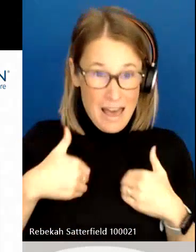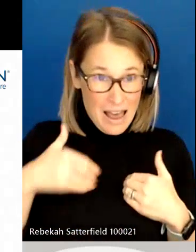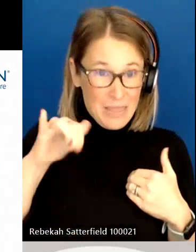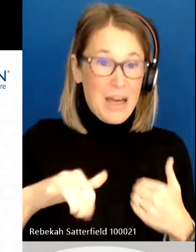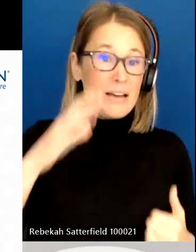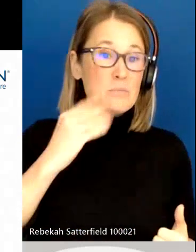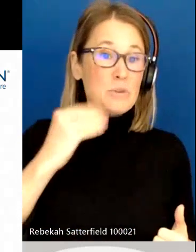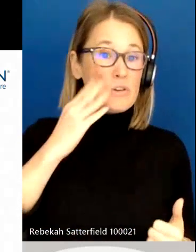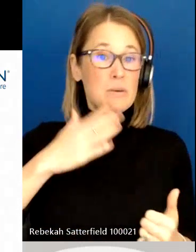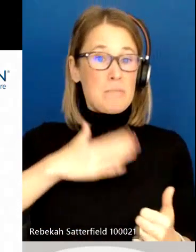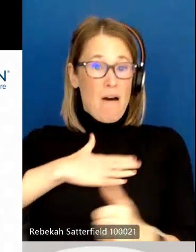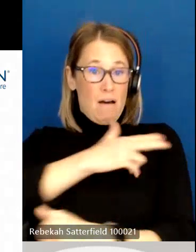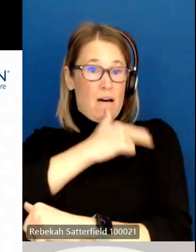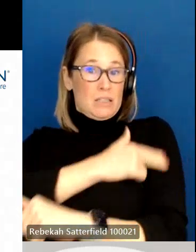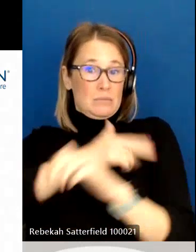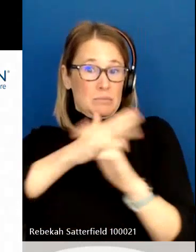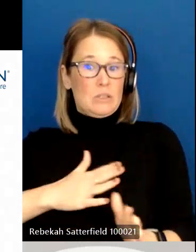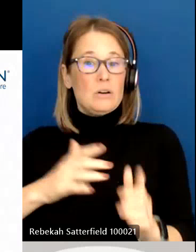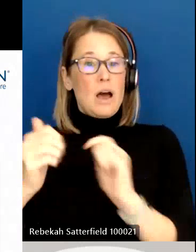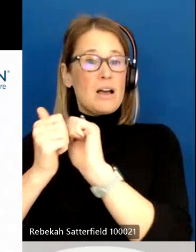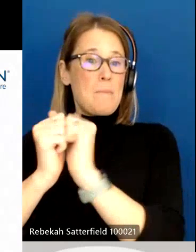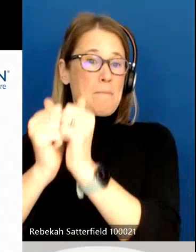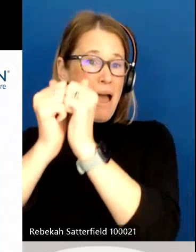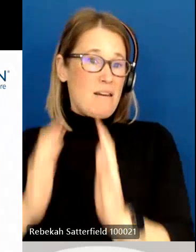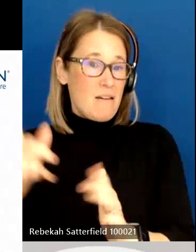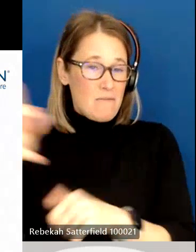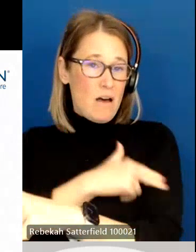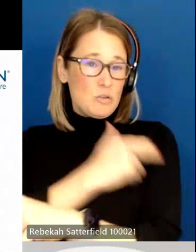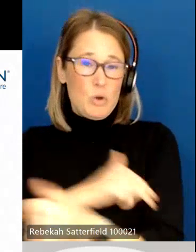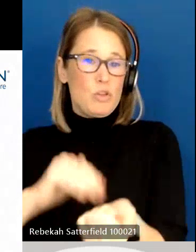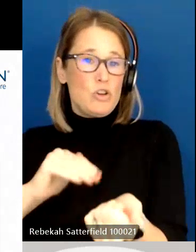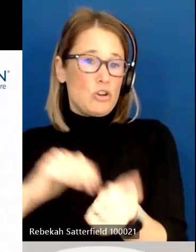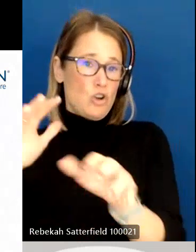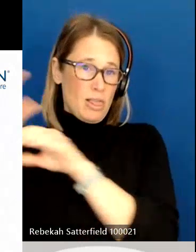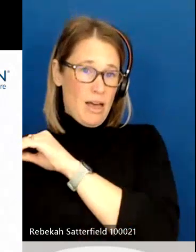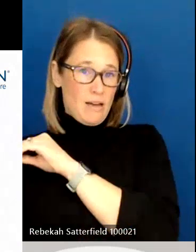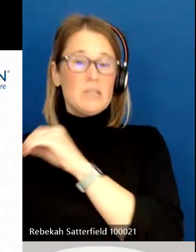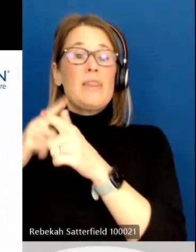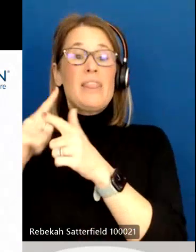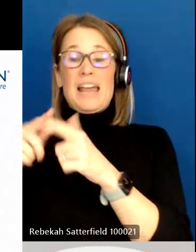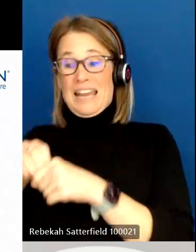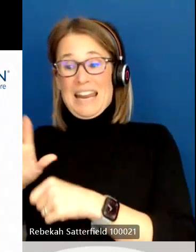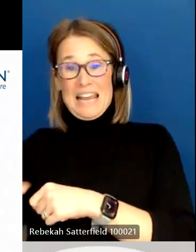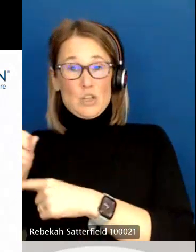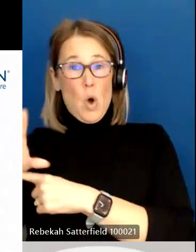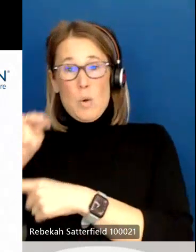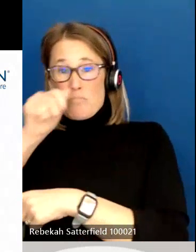a competitive Hospital a doctor left and in his own practice he took my 800 number in the pen and